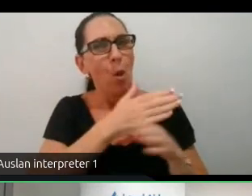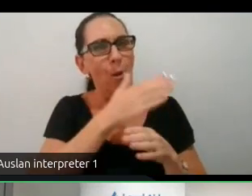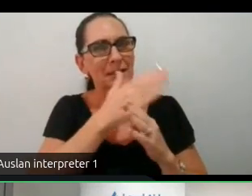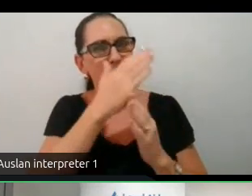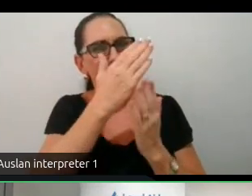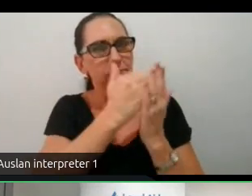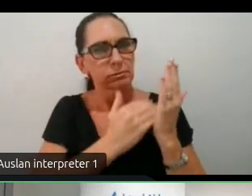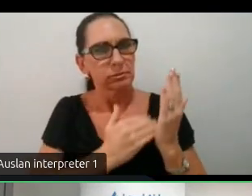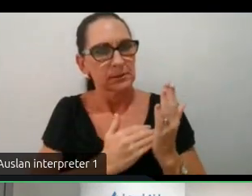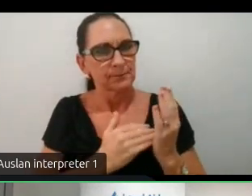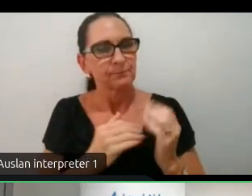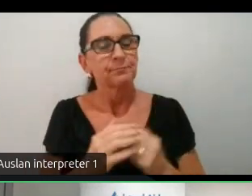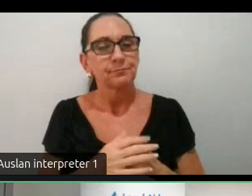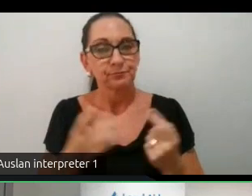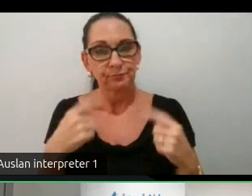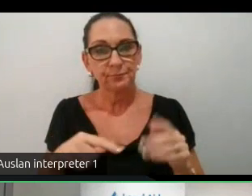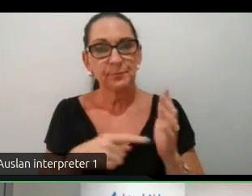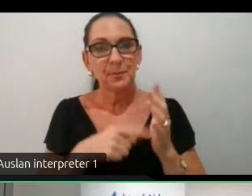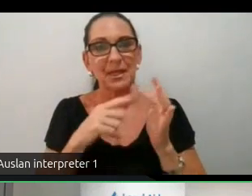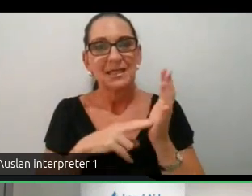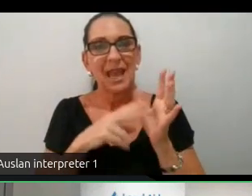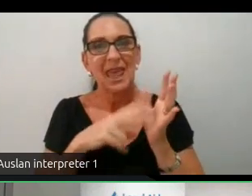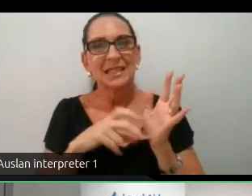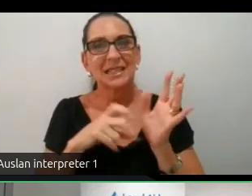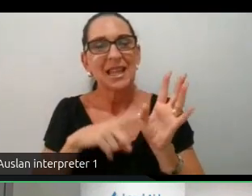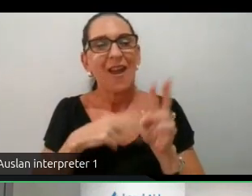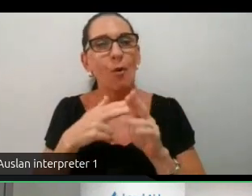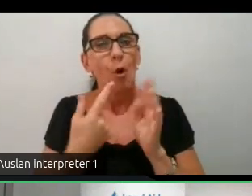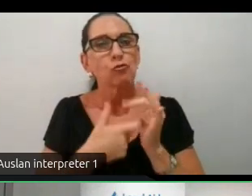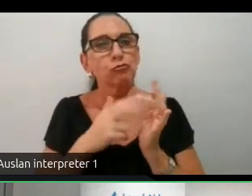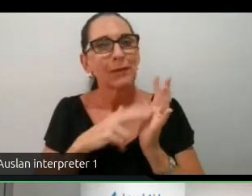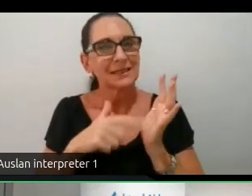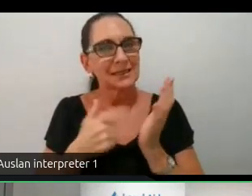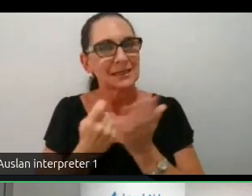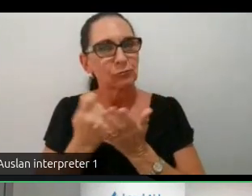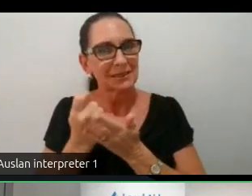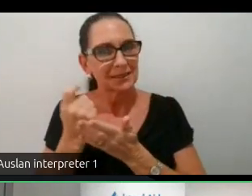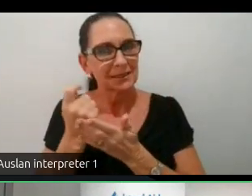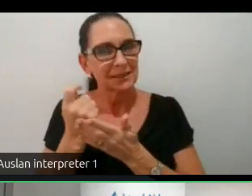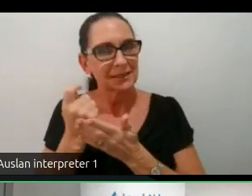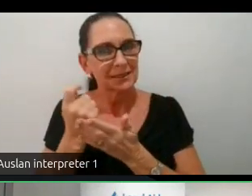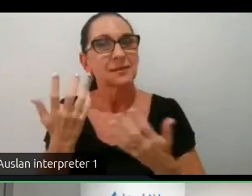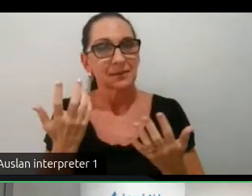as we can. Um tenancy is another big issue with everybody renting of course. Um I'll give a shout